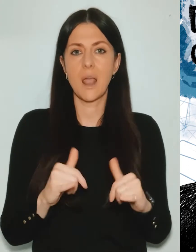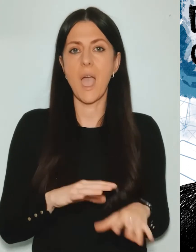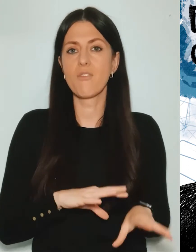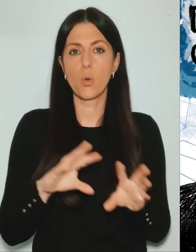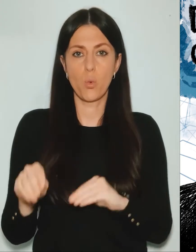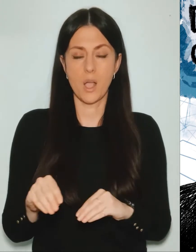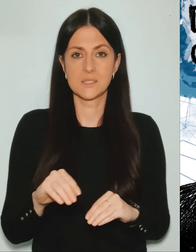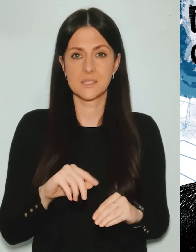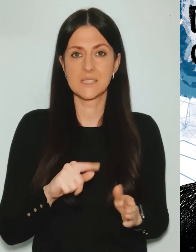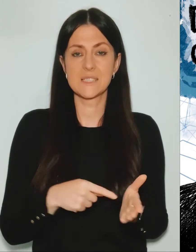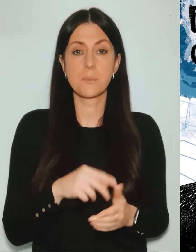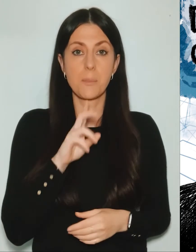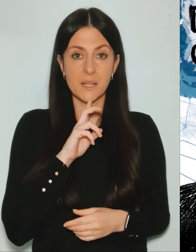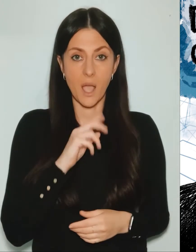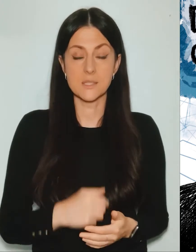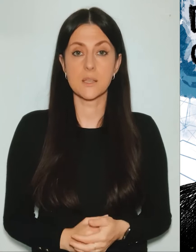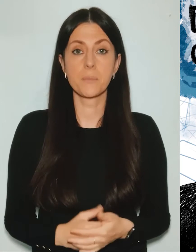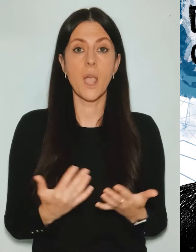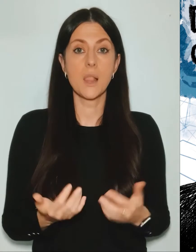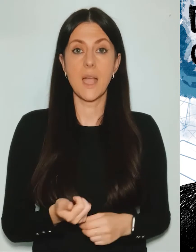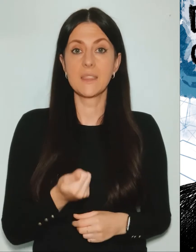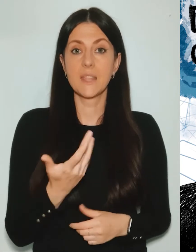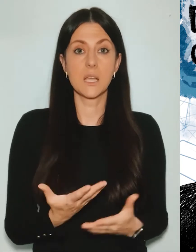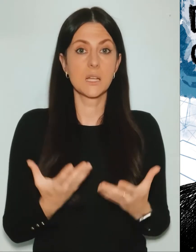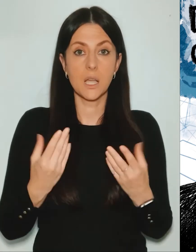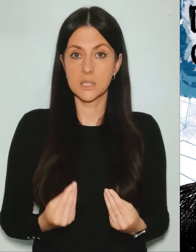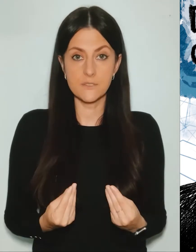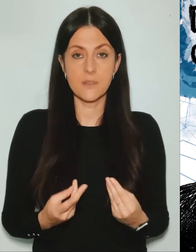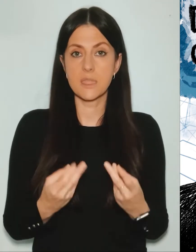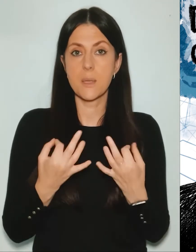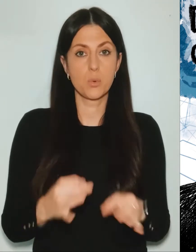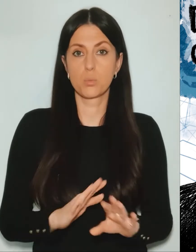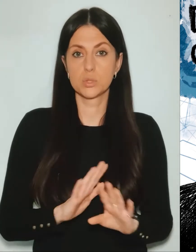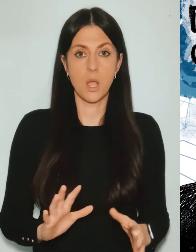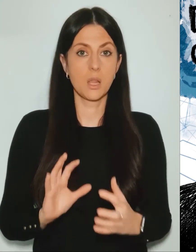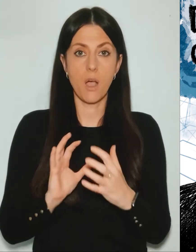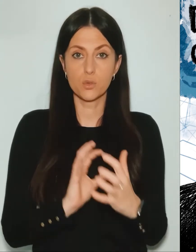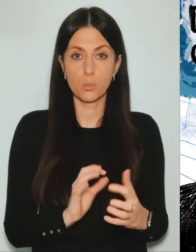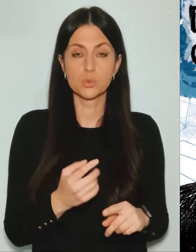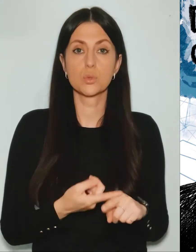But for a few days, the buses weren't allowed to pass, so we had to stay.